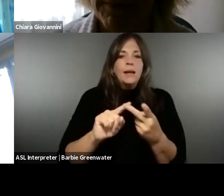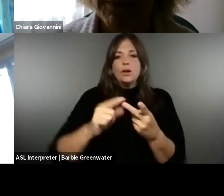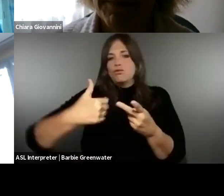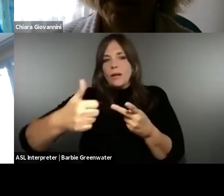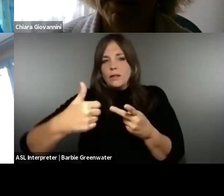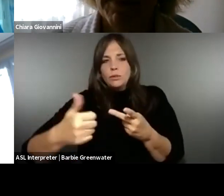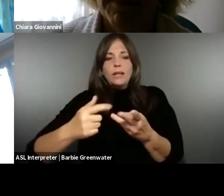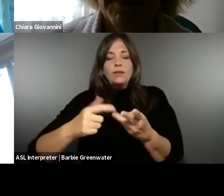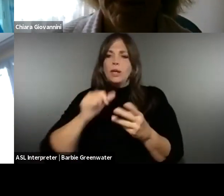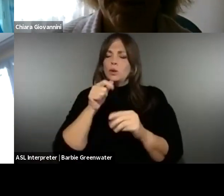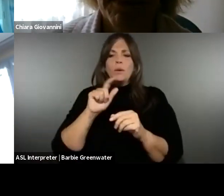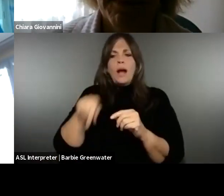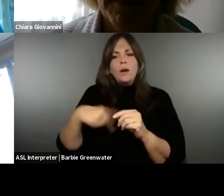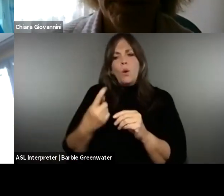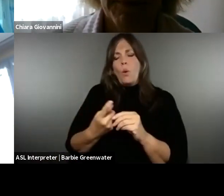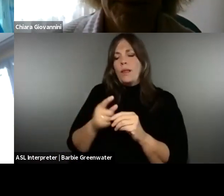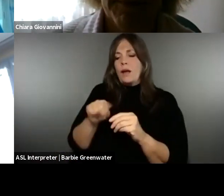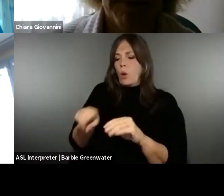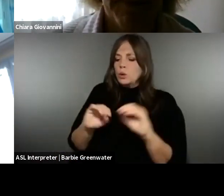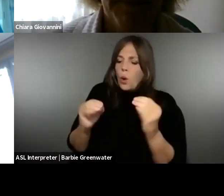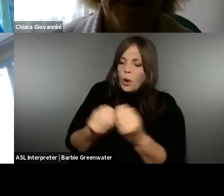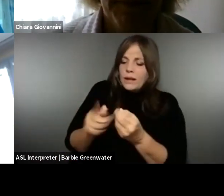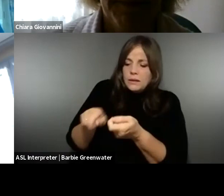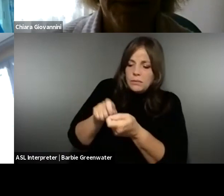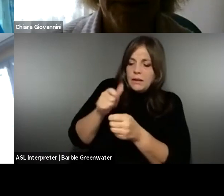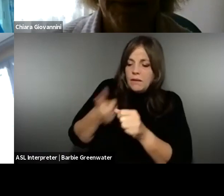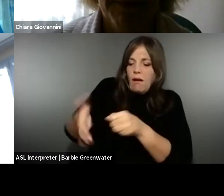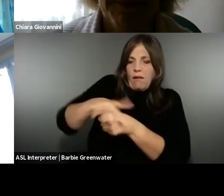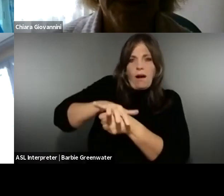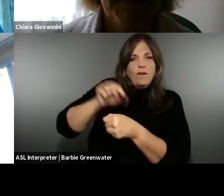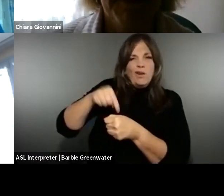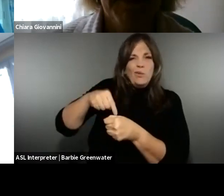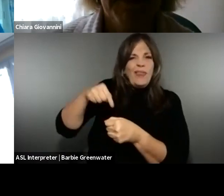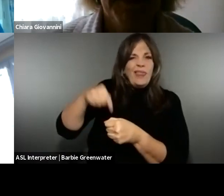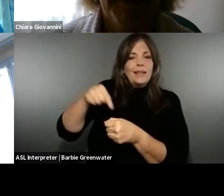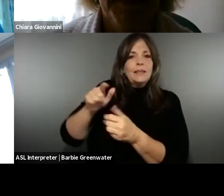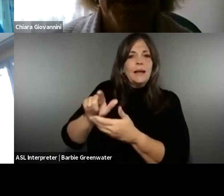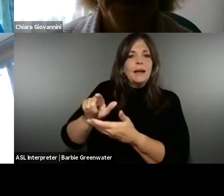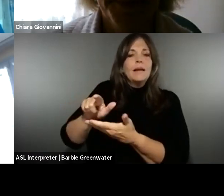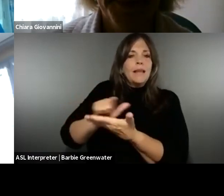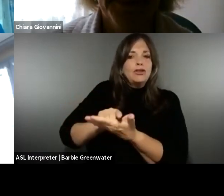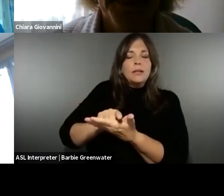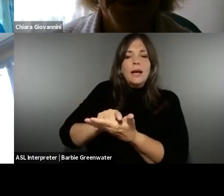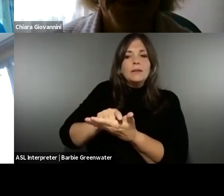of the other parts of the accessibility Act, of course, that this is spreading not only to the organisations and companies that are specifically